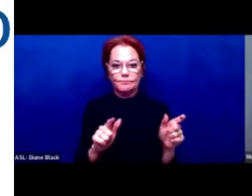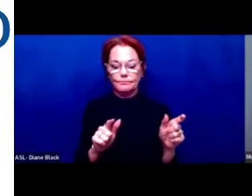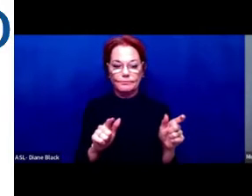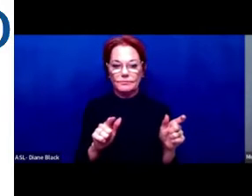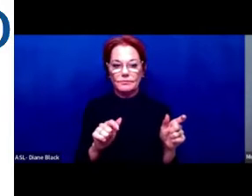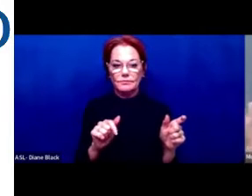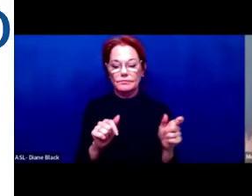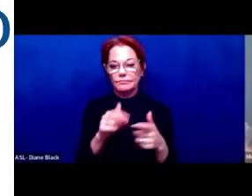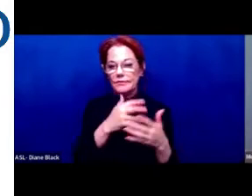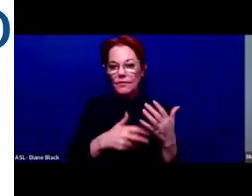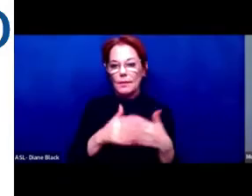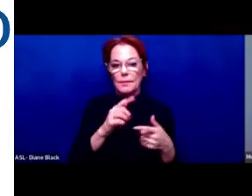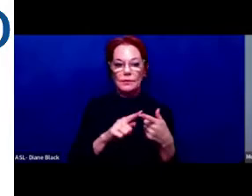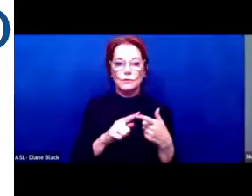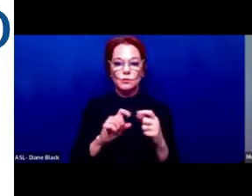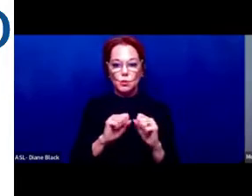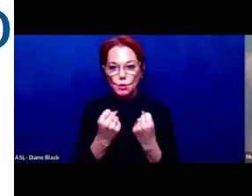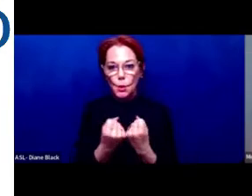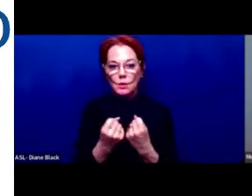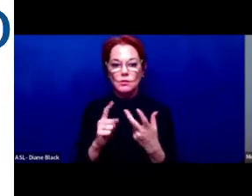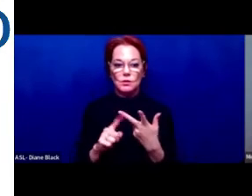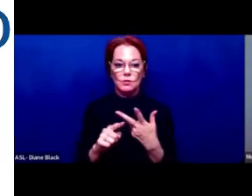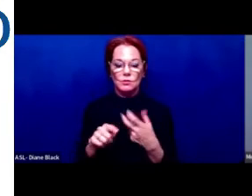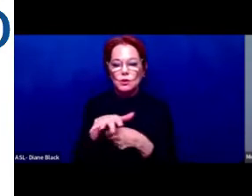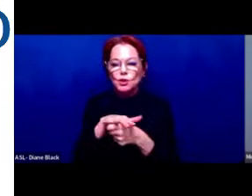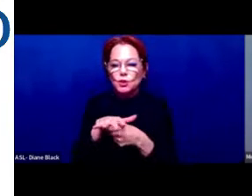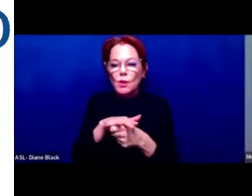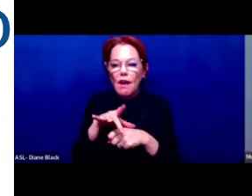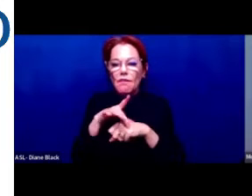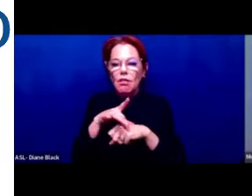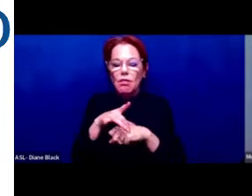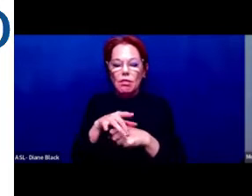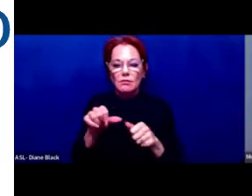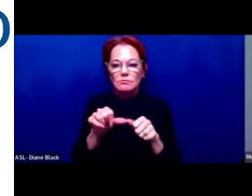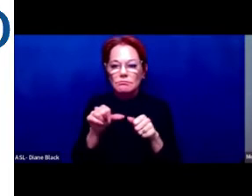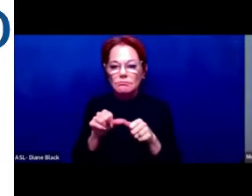social, you know, geographical location of how all these